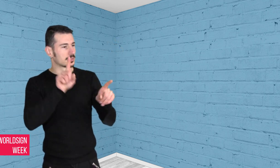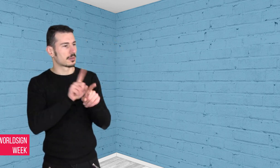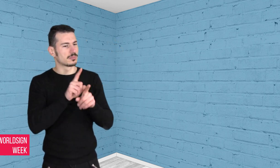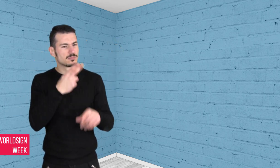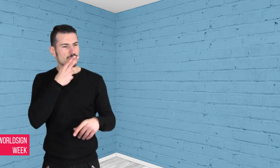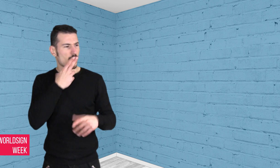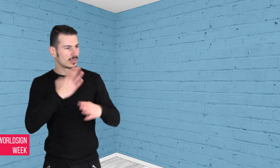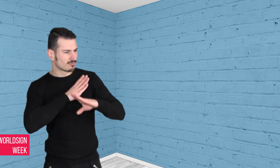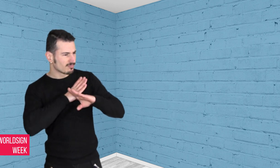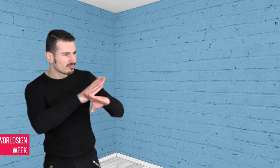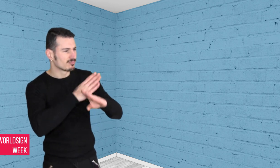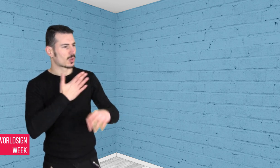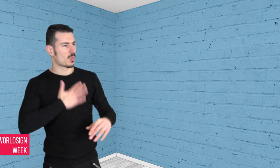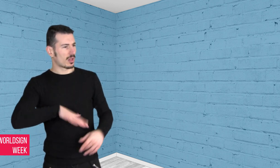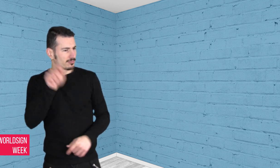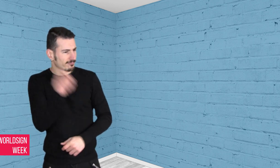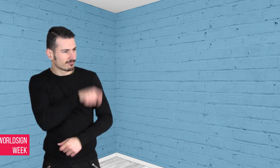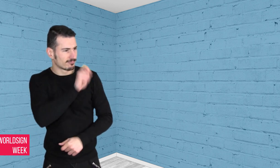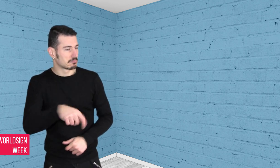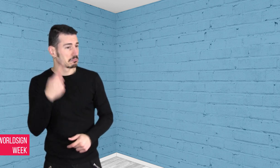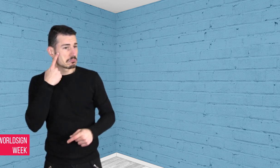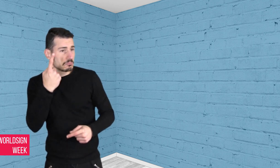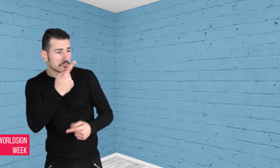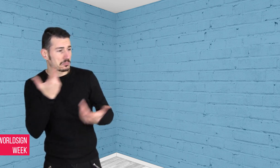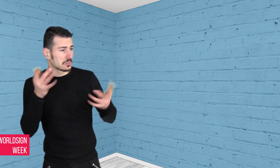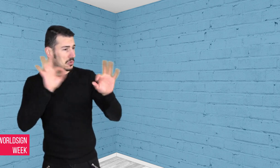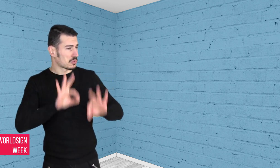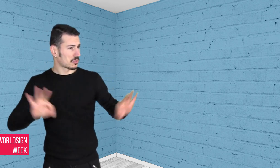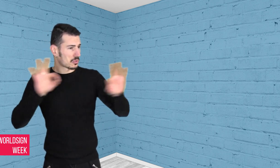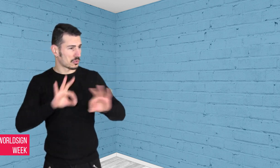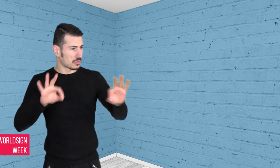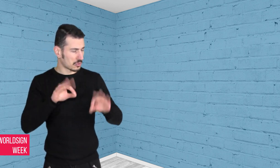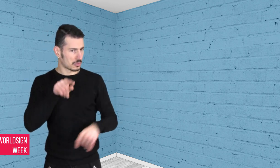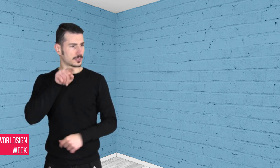It is rare to see any country ban cigarettes.